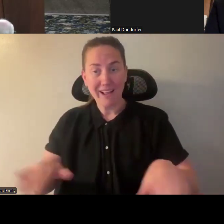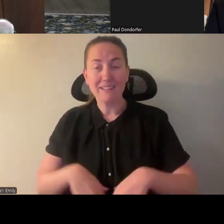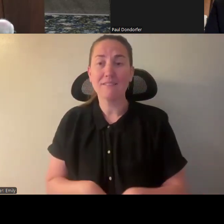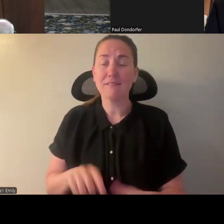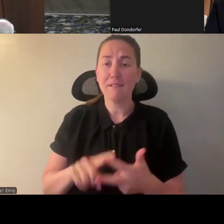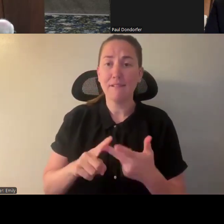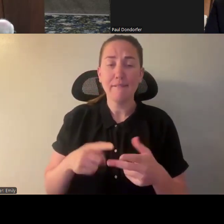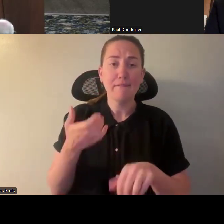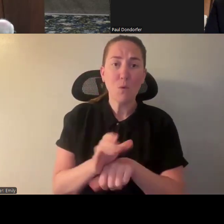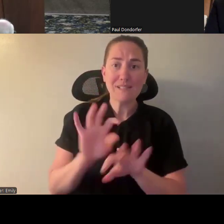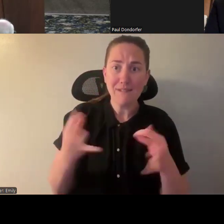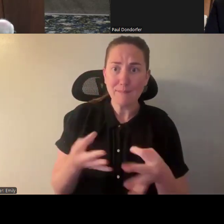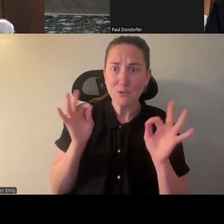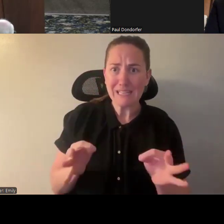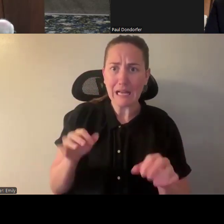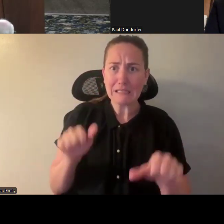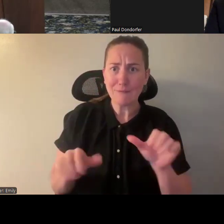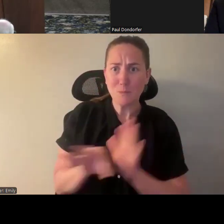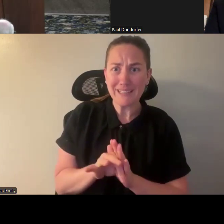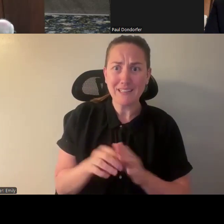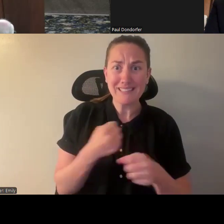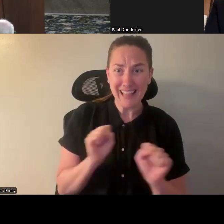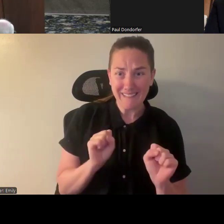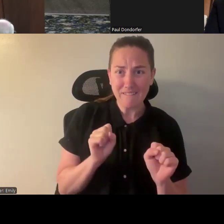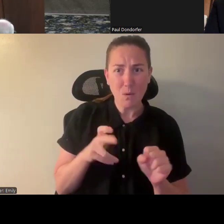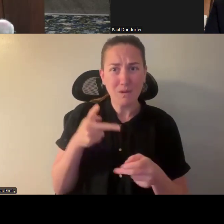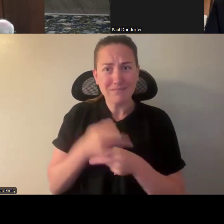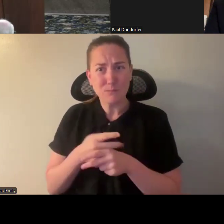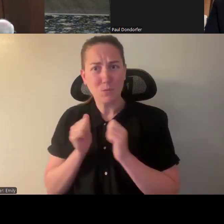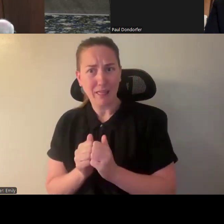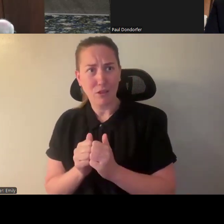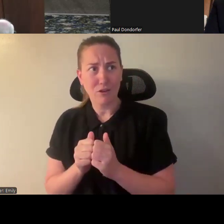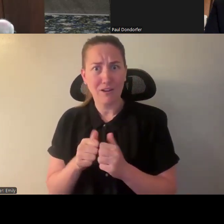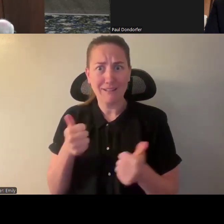families to choose between safety and staying together It's happening not in another country